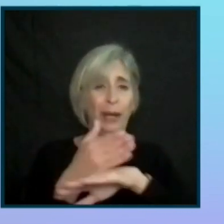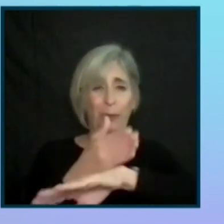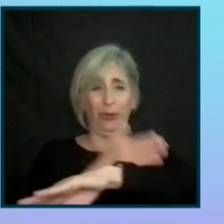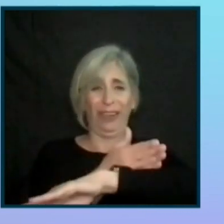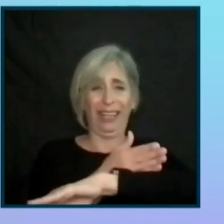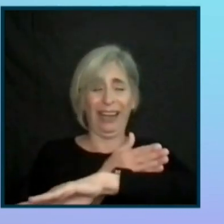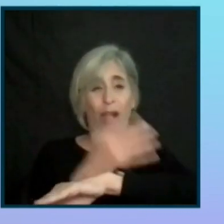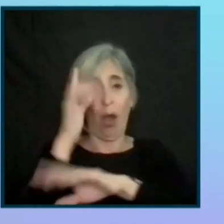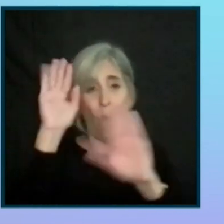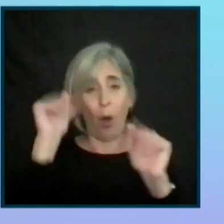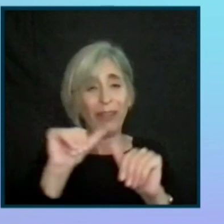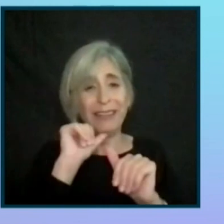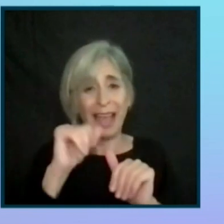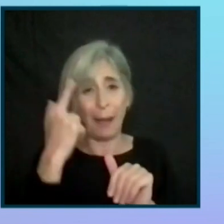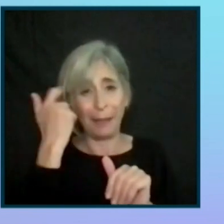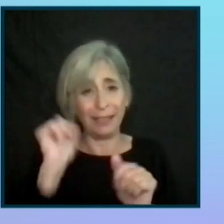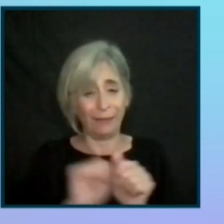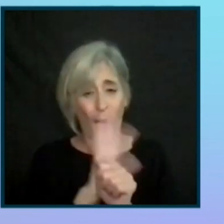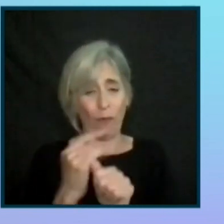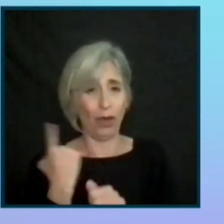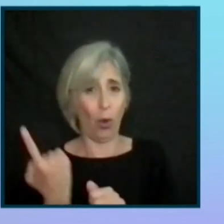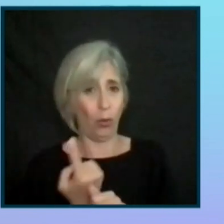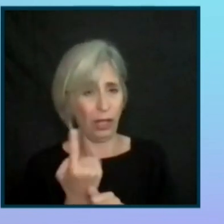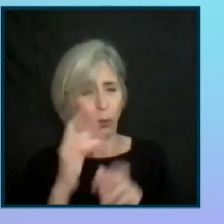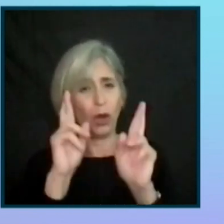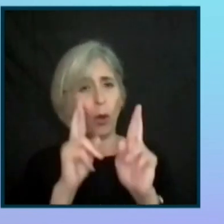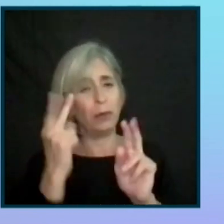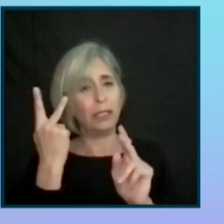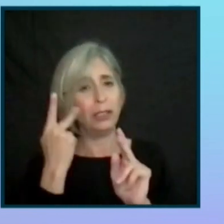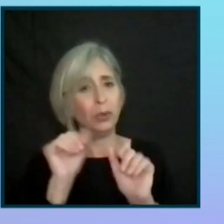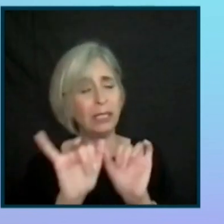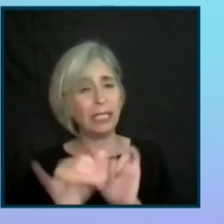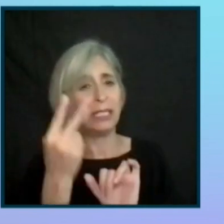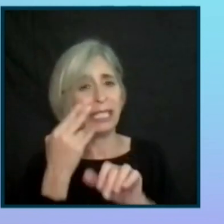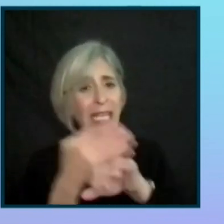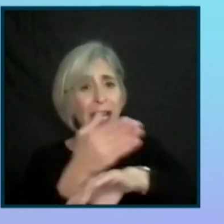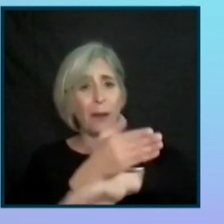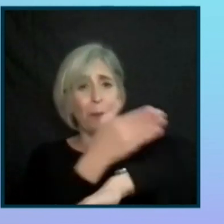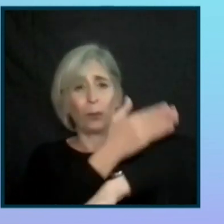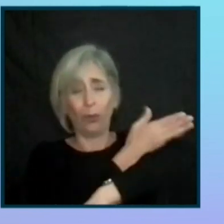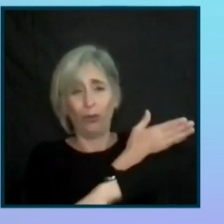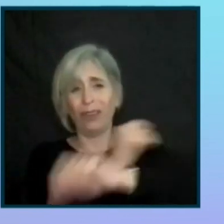hopefully we're gonna keep seeing that trend improve. But no, I wouldn't,